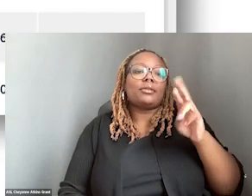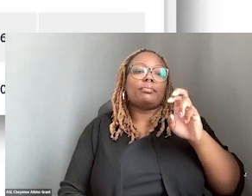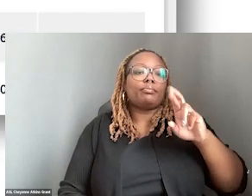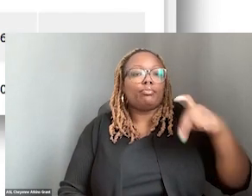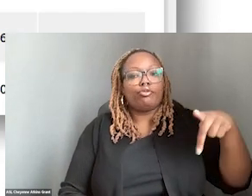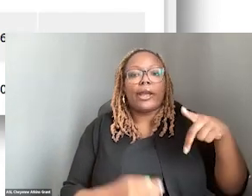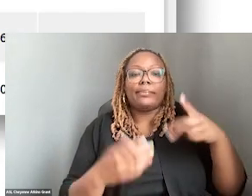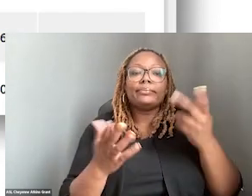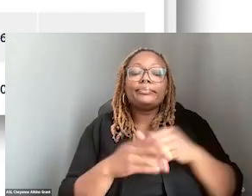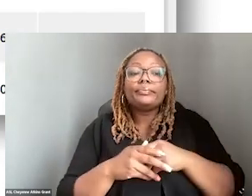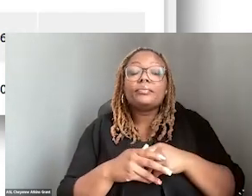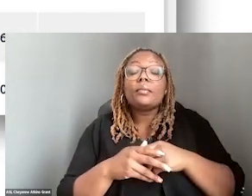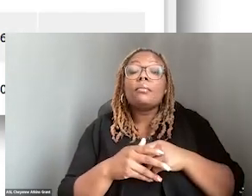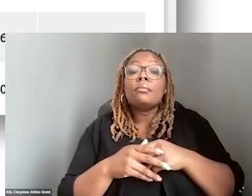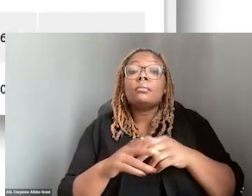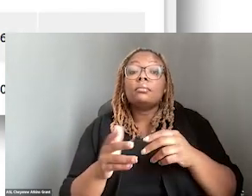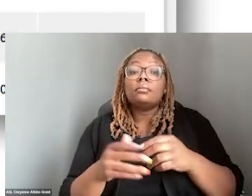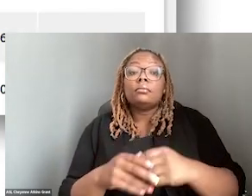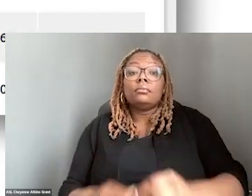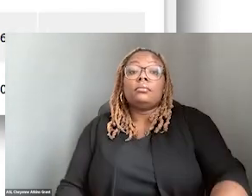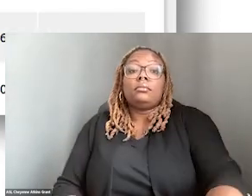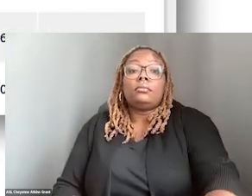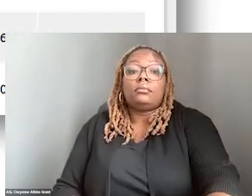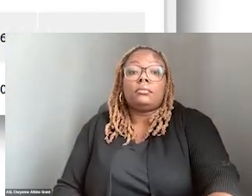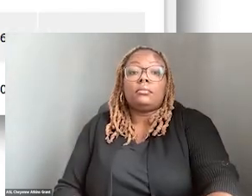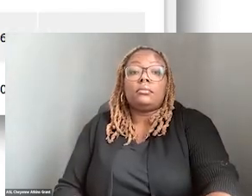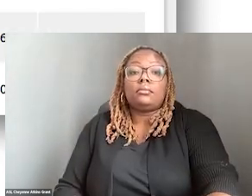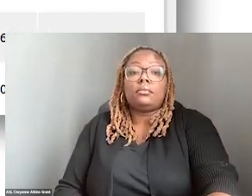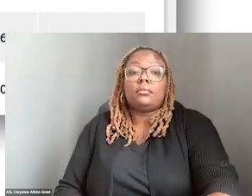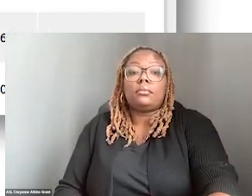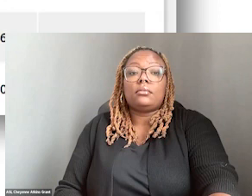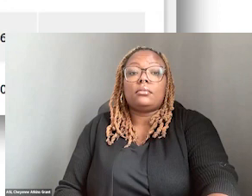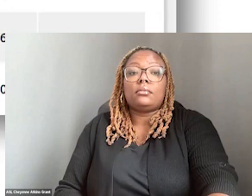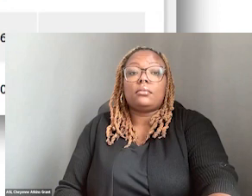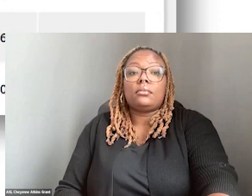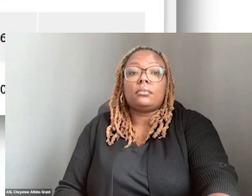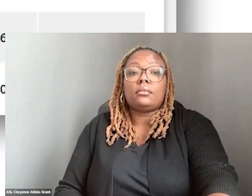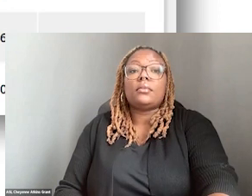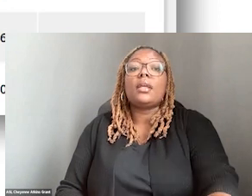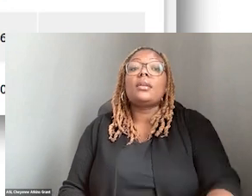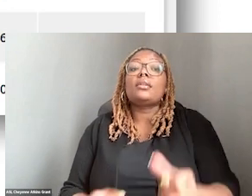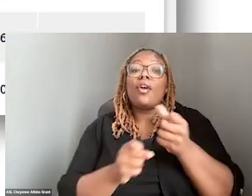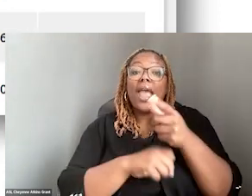So when you're -- every year when you have to fill out your federal income taxes, that's a PDF.